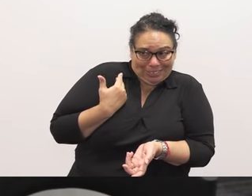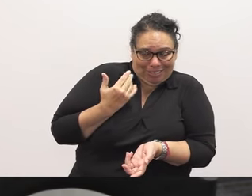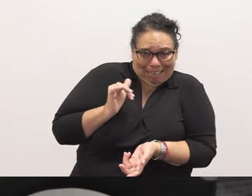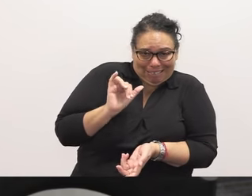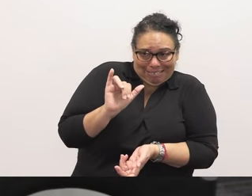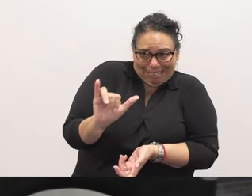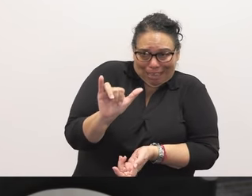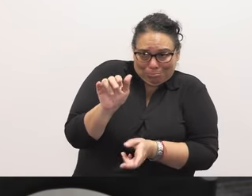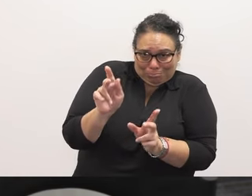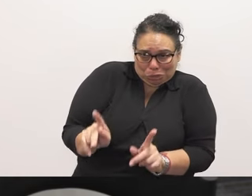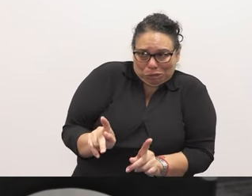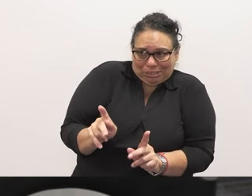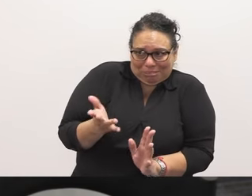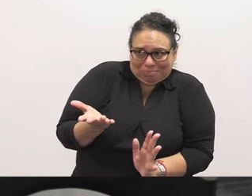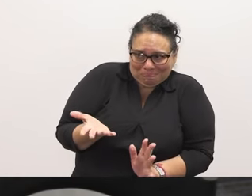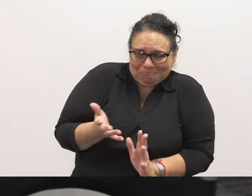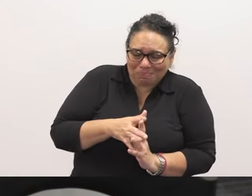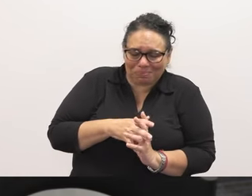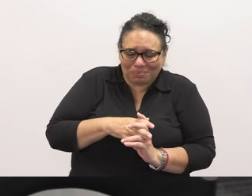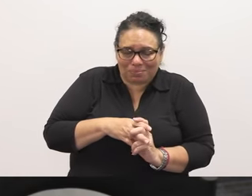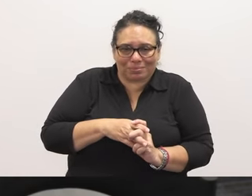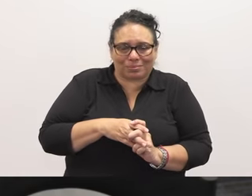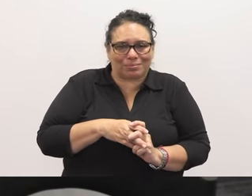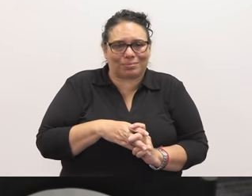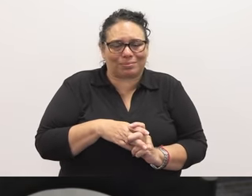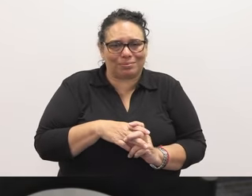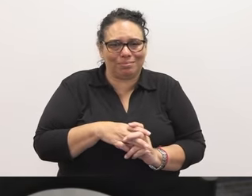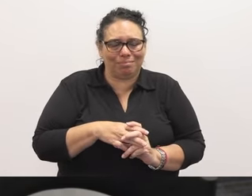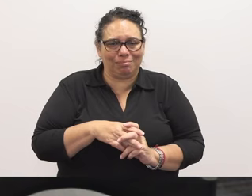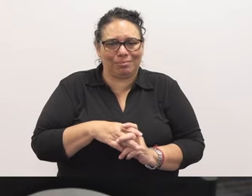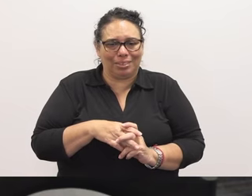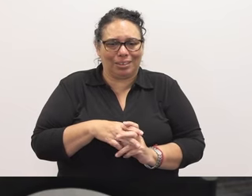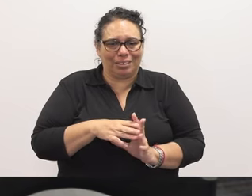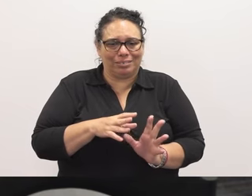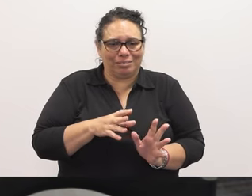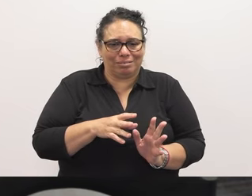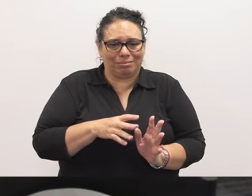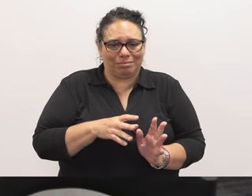And there's nothing unfair about what I'm doing.